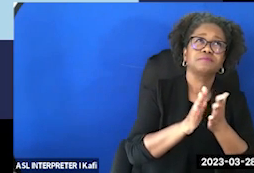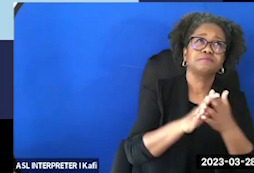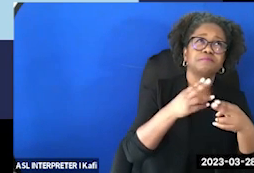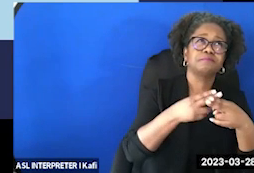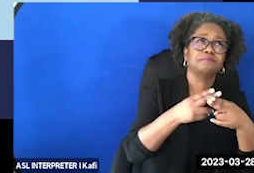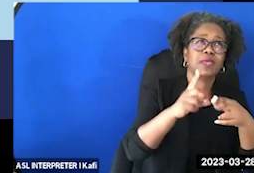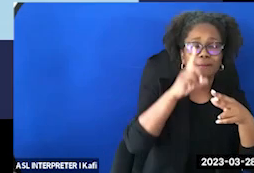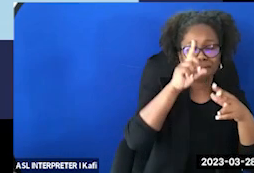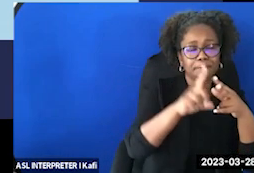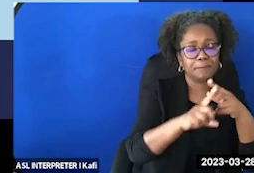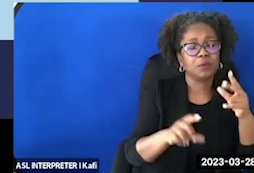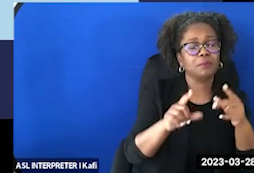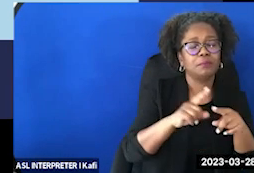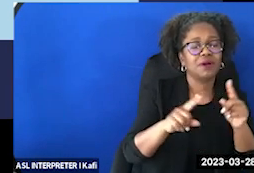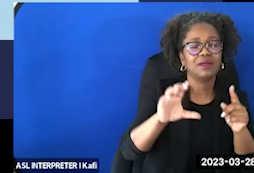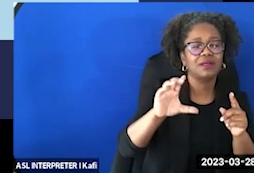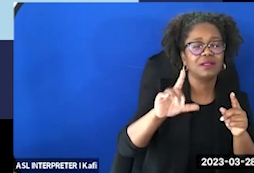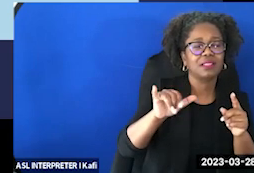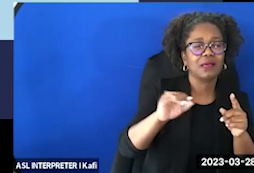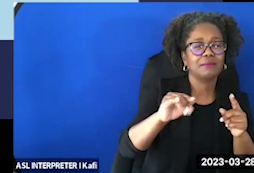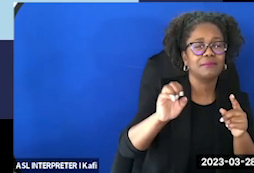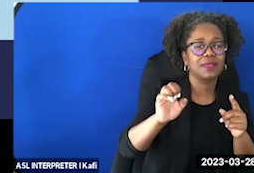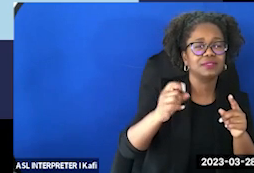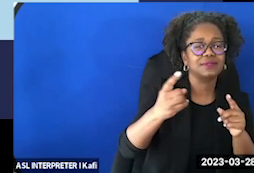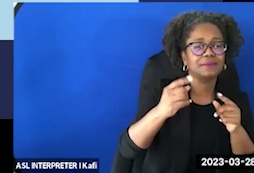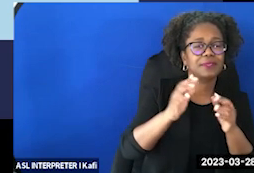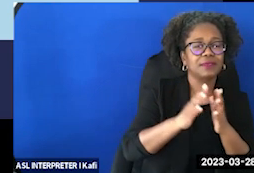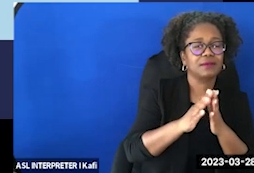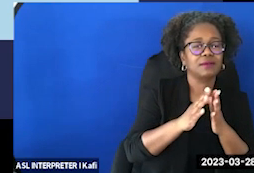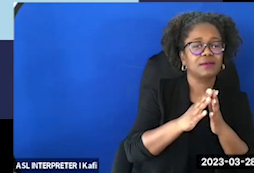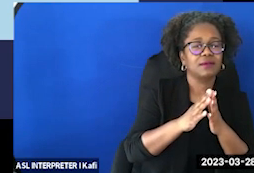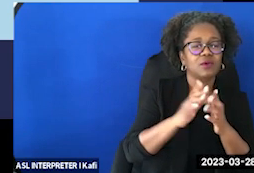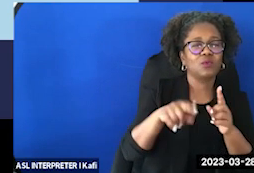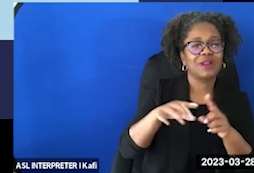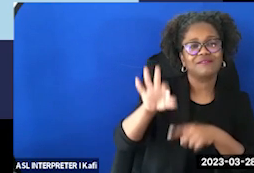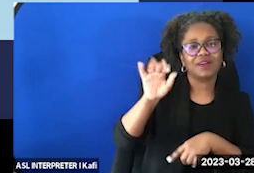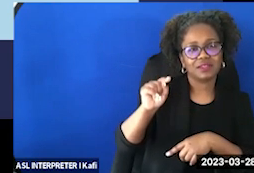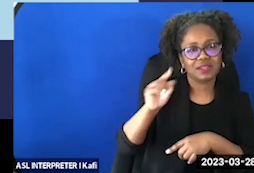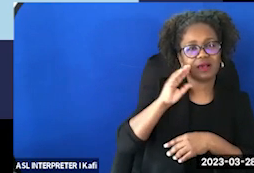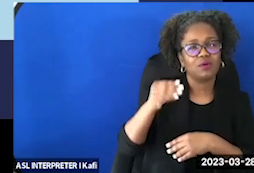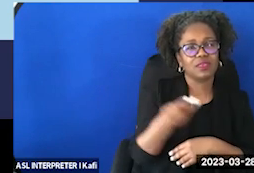Debbie Stine, Science & Technology Policy Academy: if I if I find it, and I, you know a PET. Pass it on to Kimberly. Then she could pass it on to you.